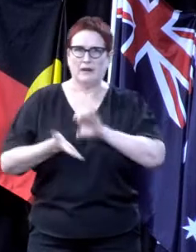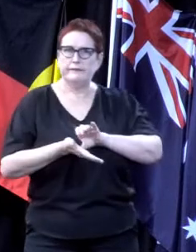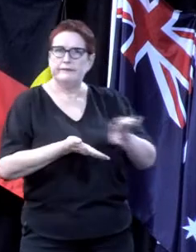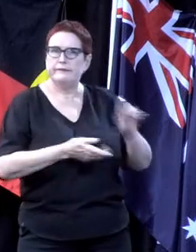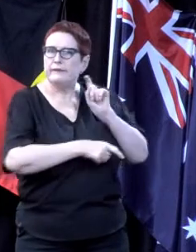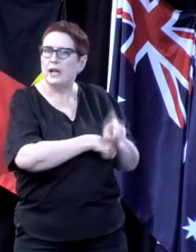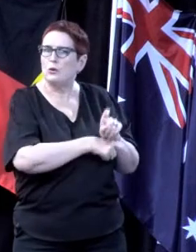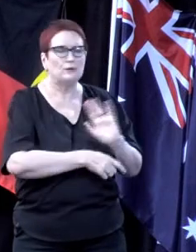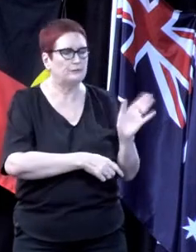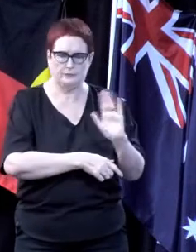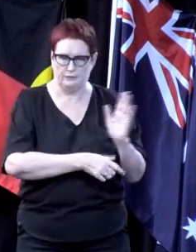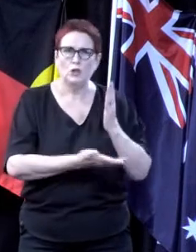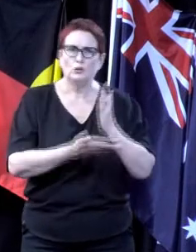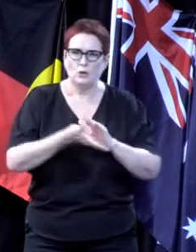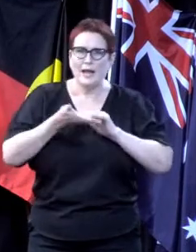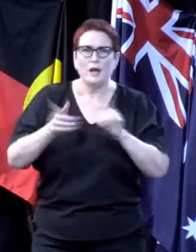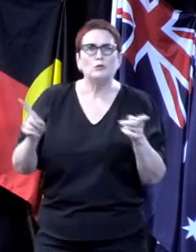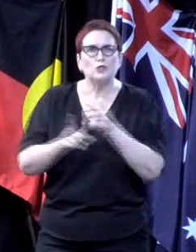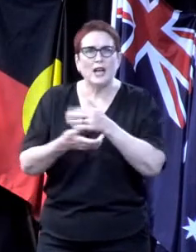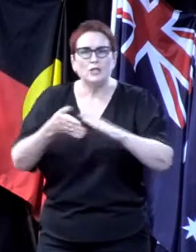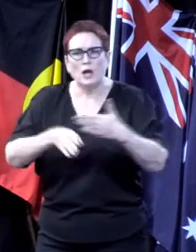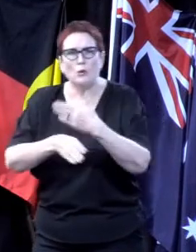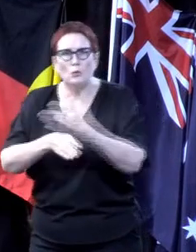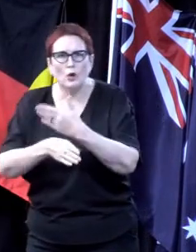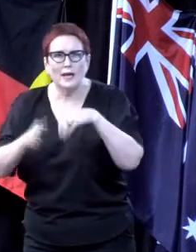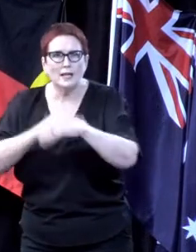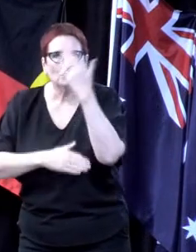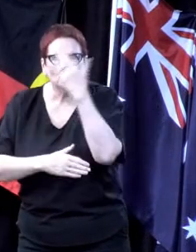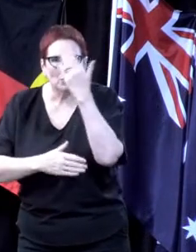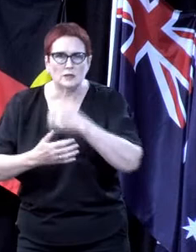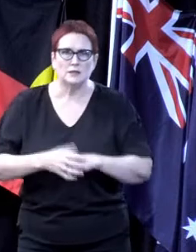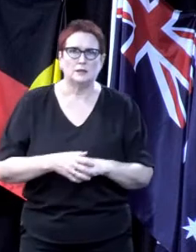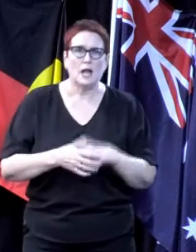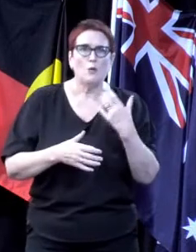This is being reflected in school performance against four clear measures of success.